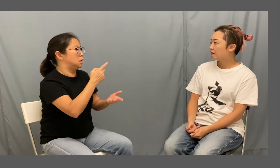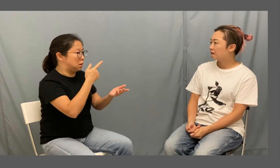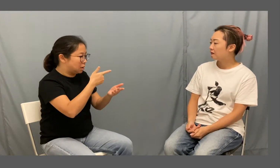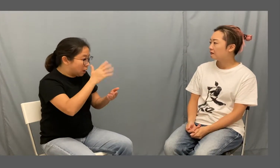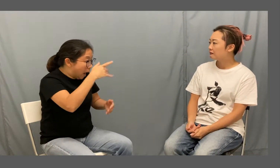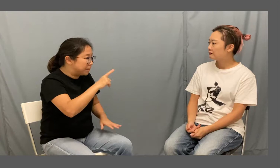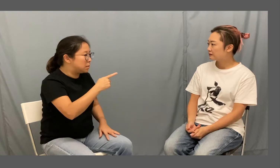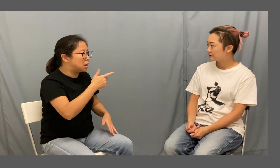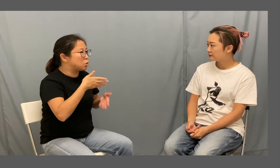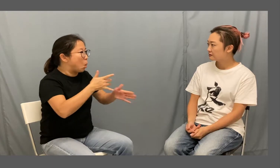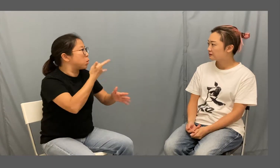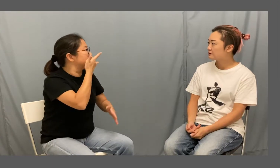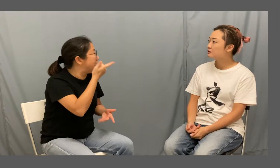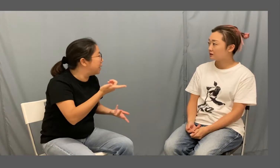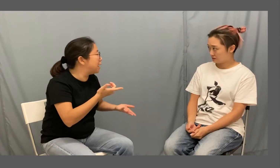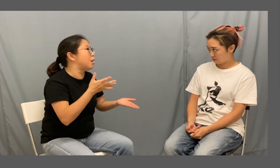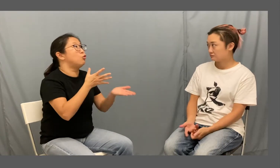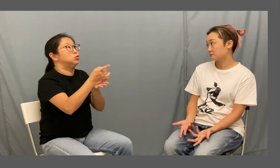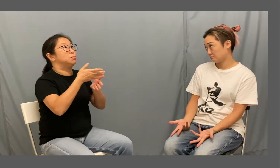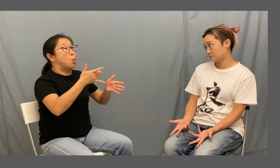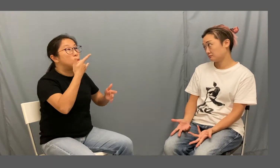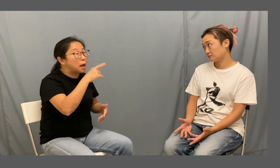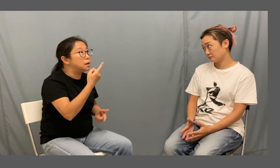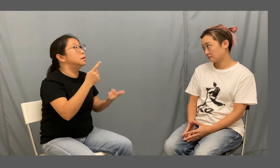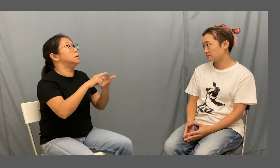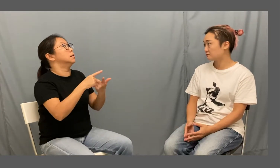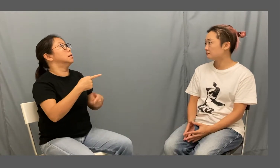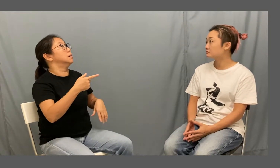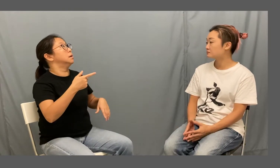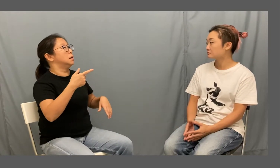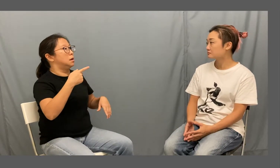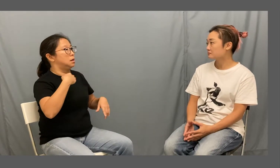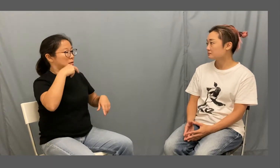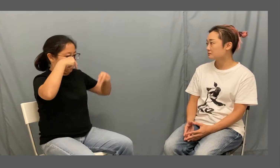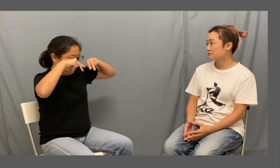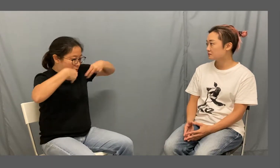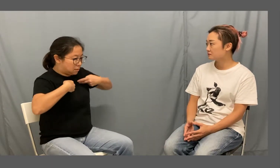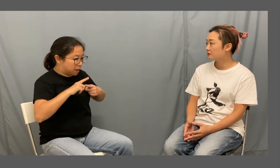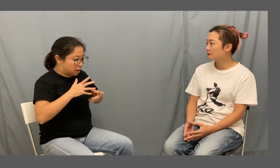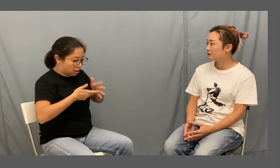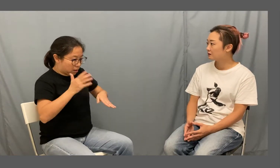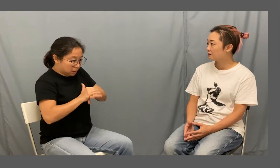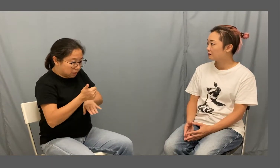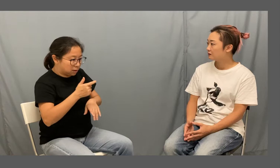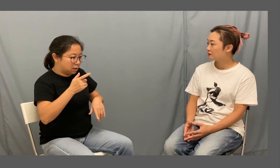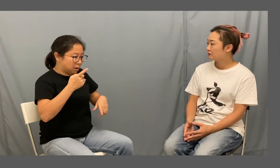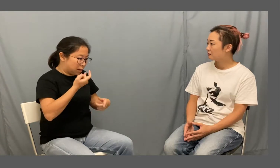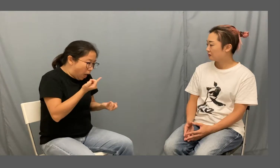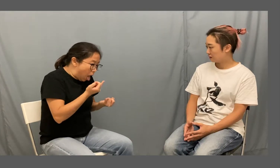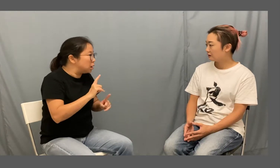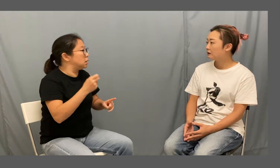In addition to learning ethical behavior and professionalism we must learn how to reflect on our own skill sets and aptitude